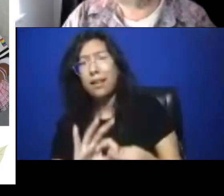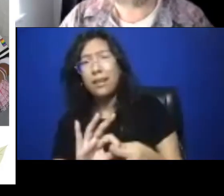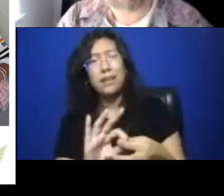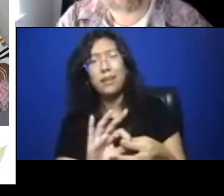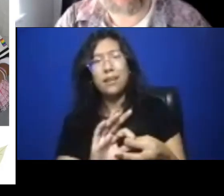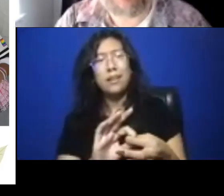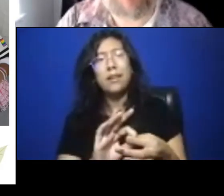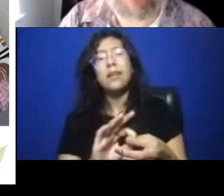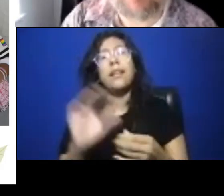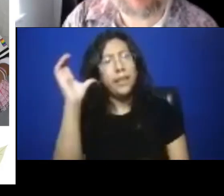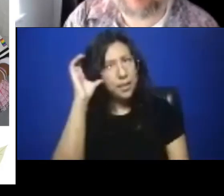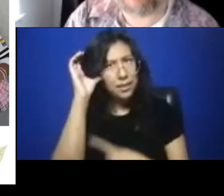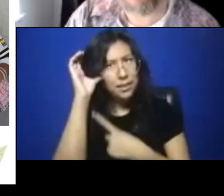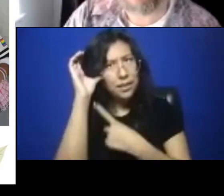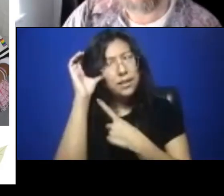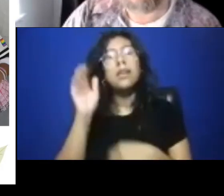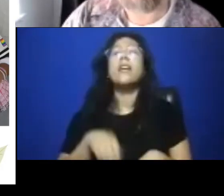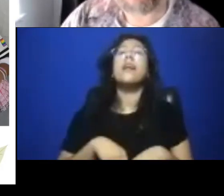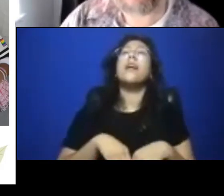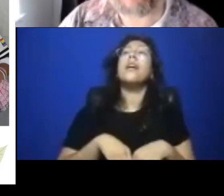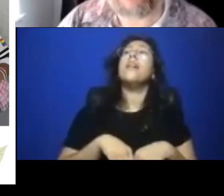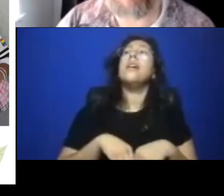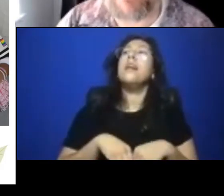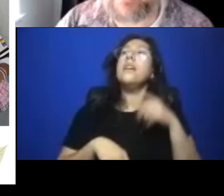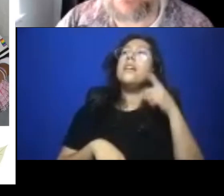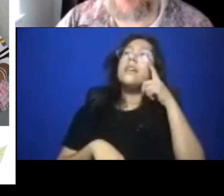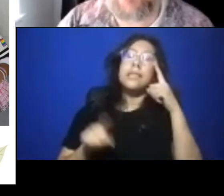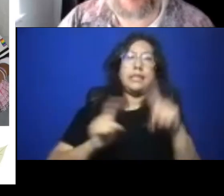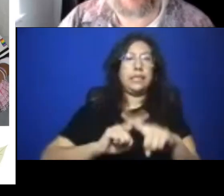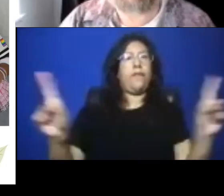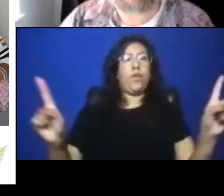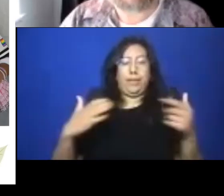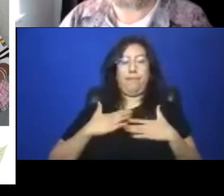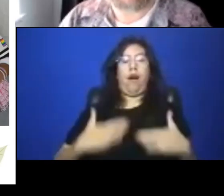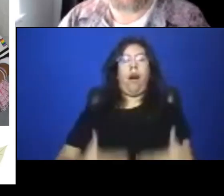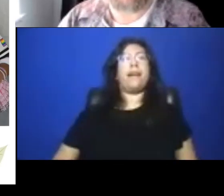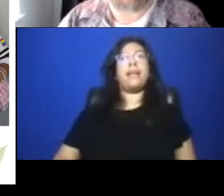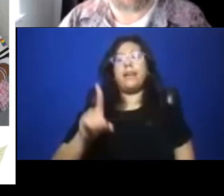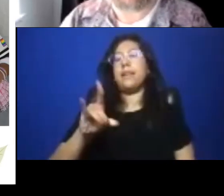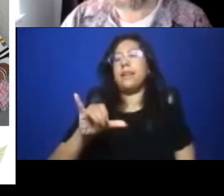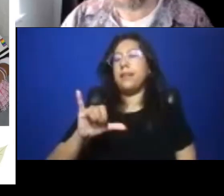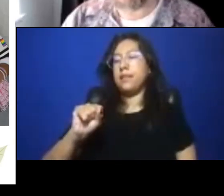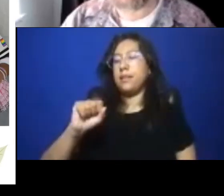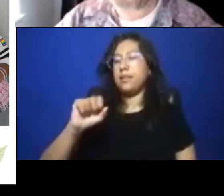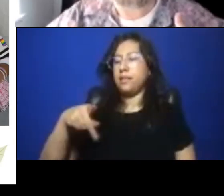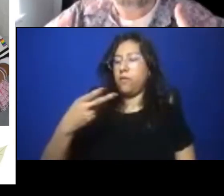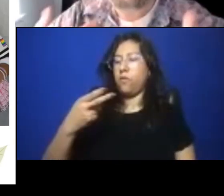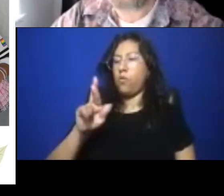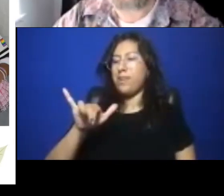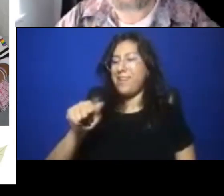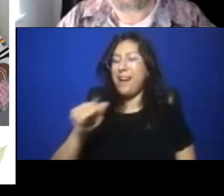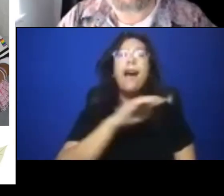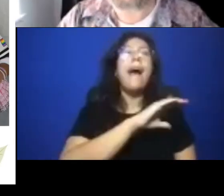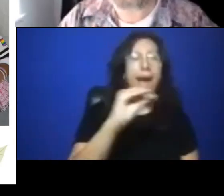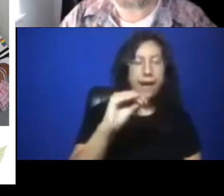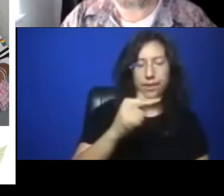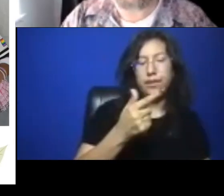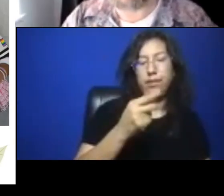We also want to think about things like the differences between body dysphoria and gender dysphoria. Again, how are we interacting with our client?